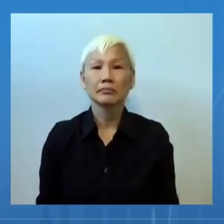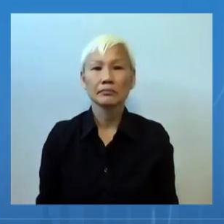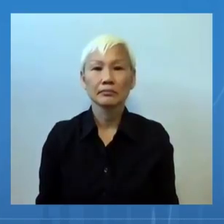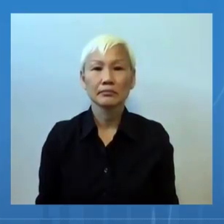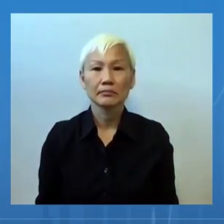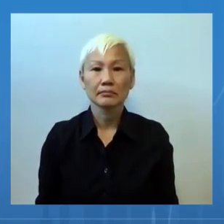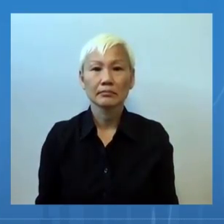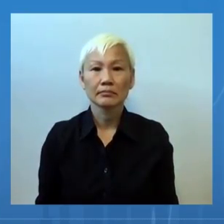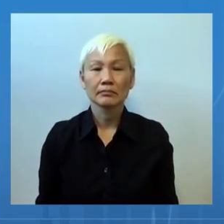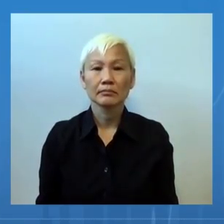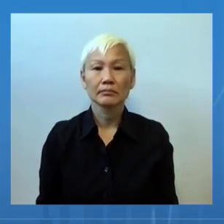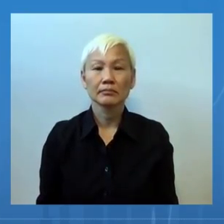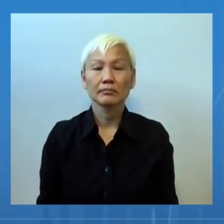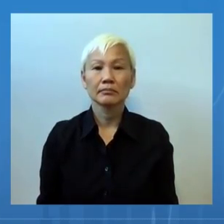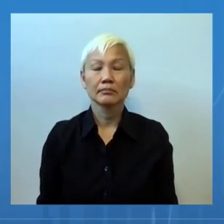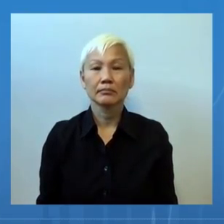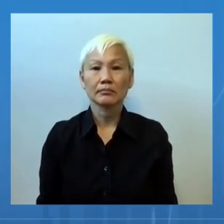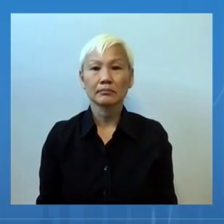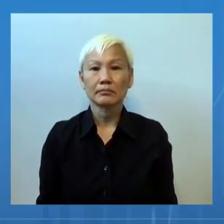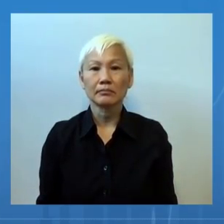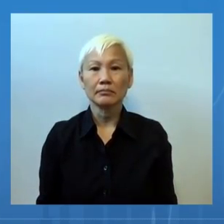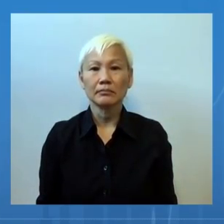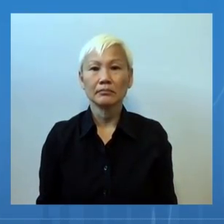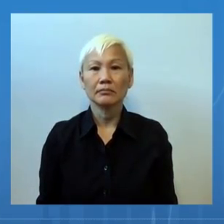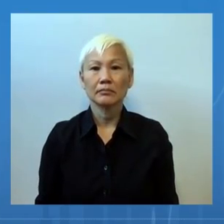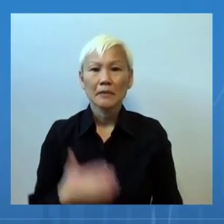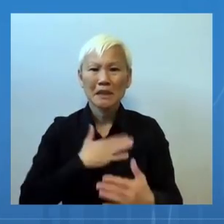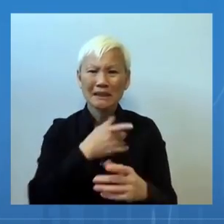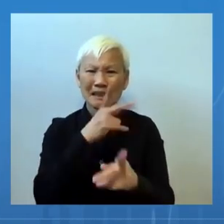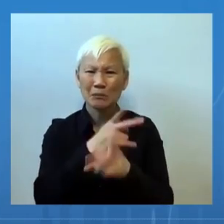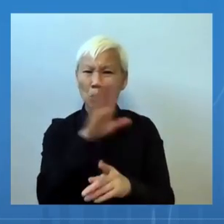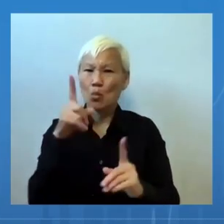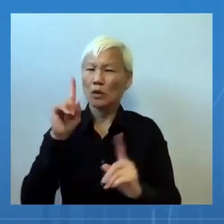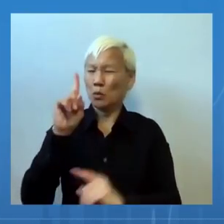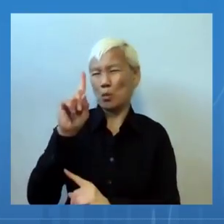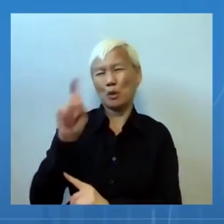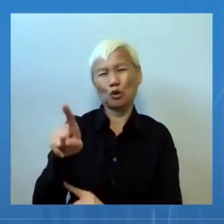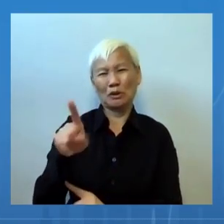please keep your questions to one question. First, Anne Flaherty at ABC.